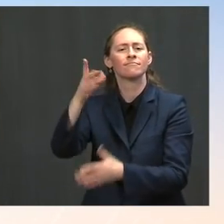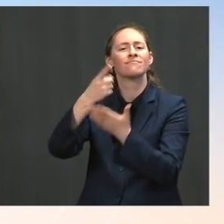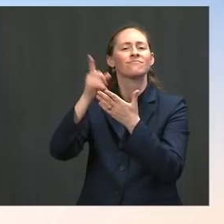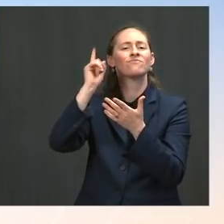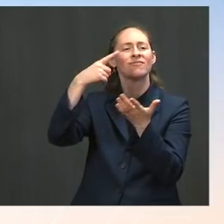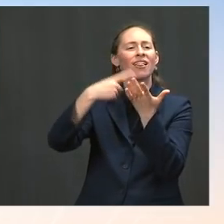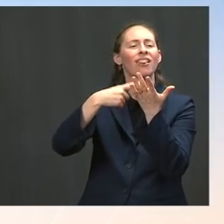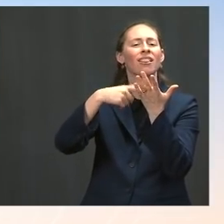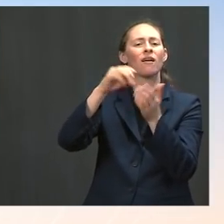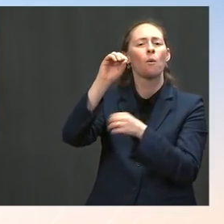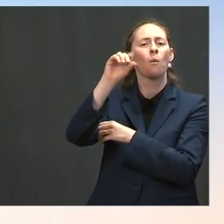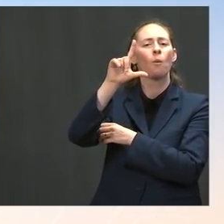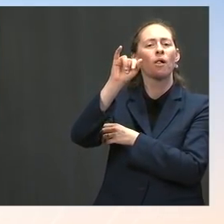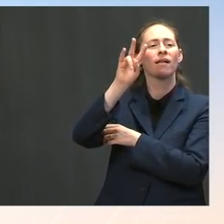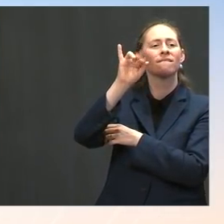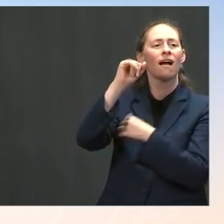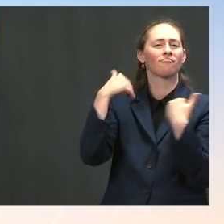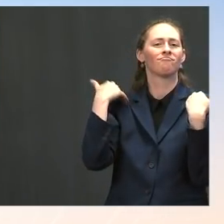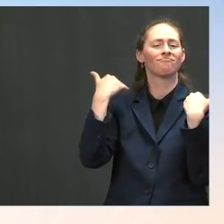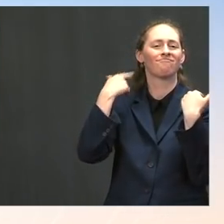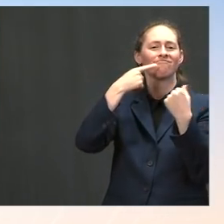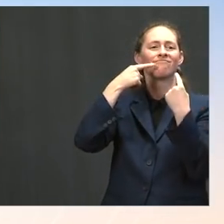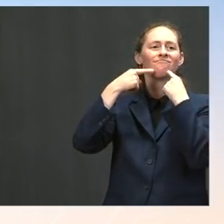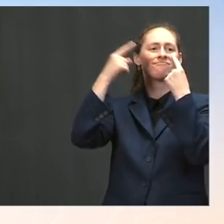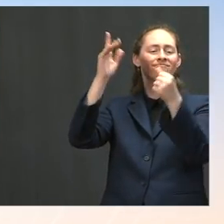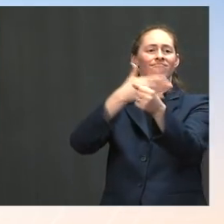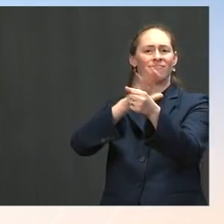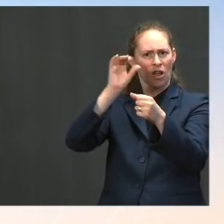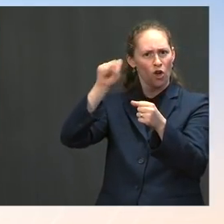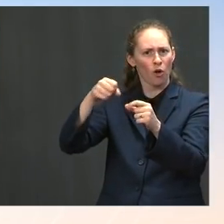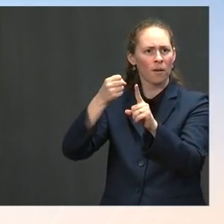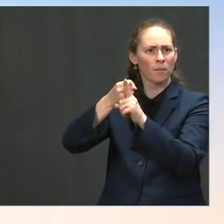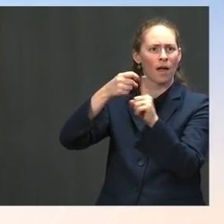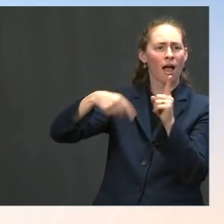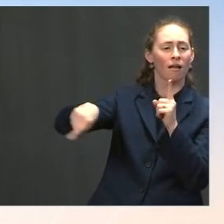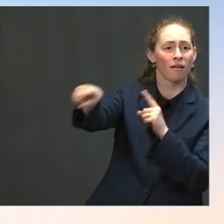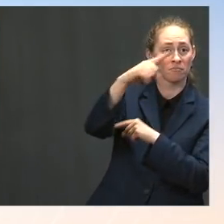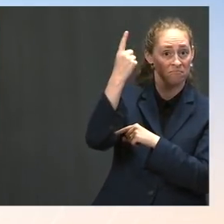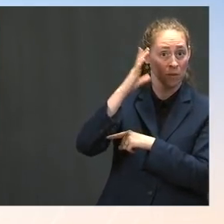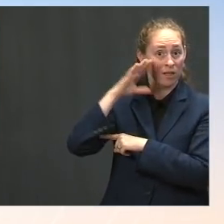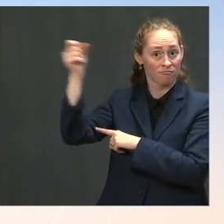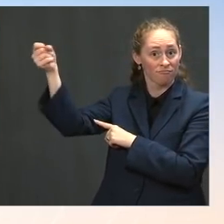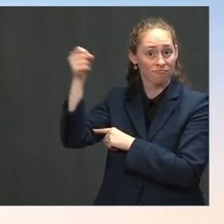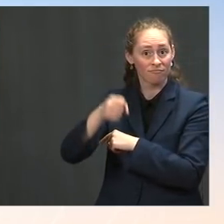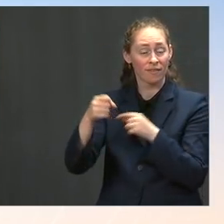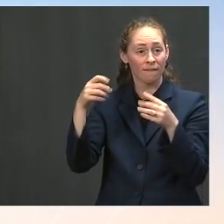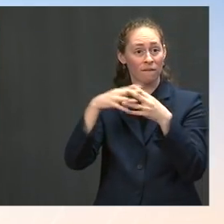Did the President ask any of the Buccaneers today to do any public messaging or anything coordinating with the administration on vaccines?